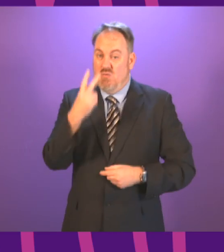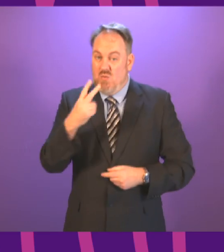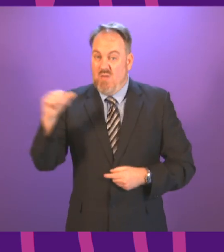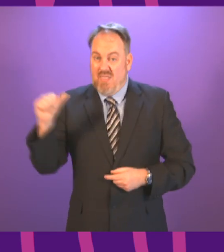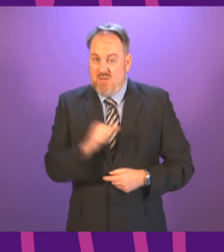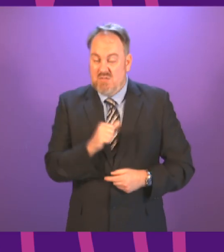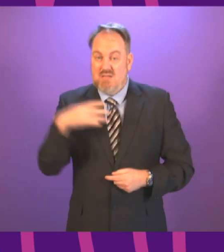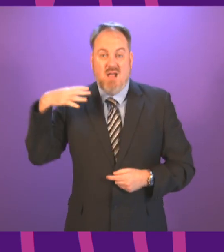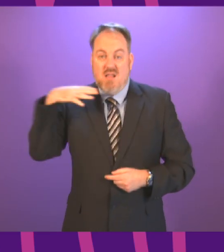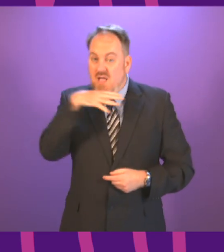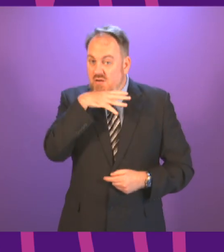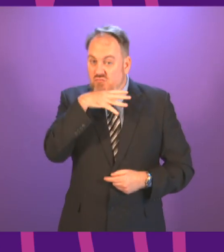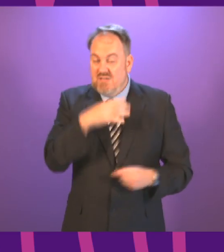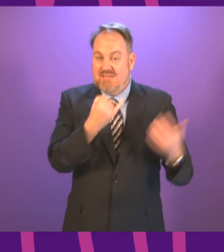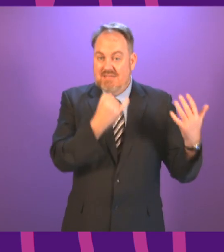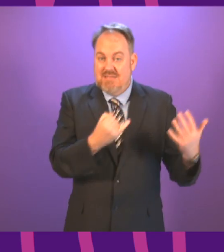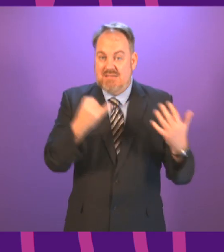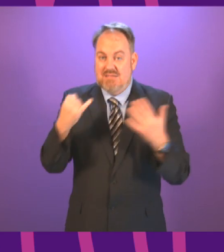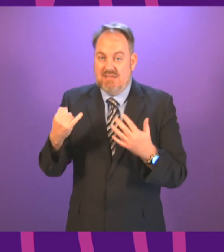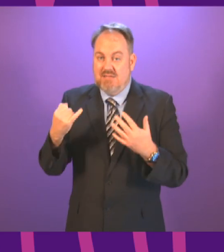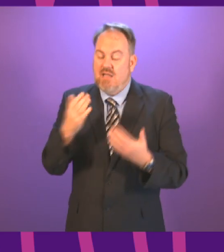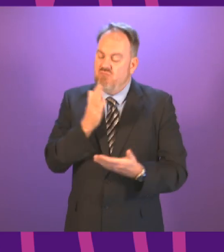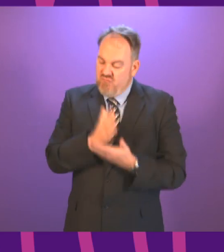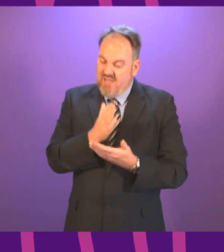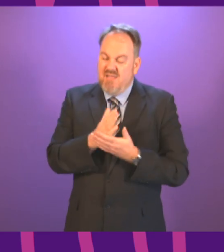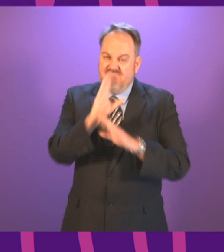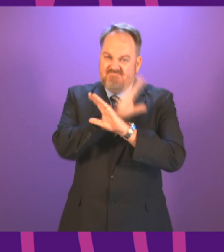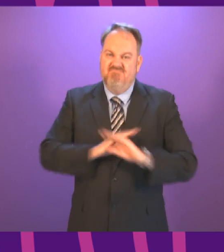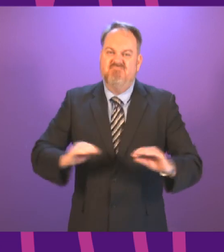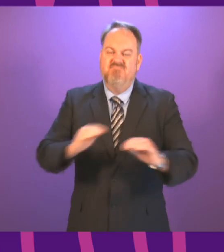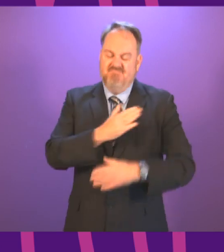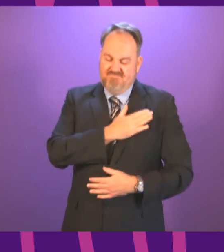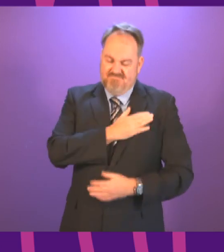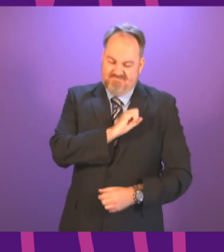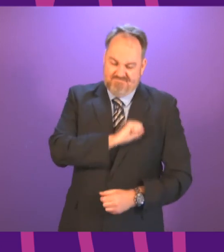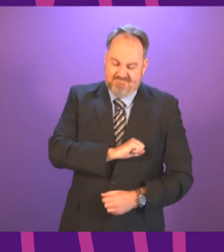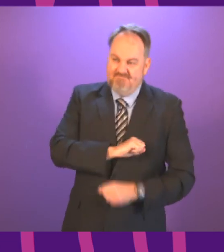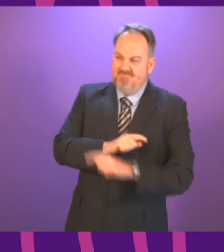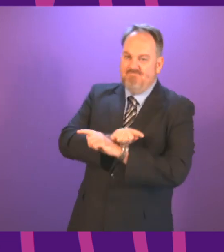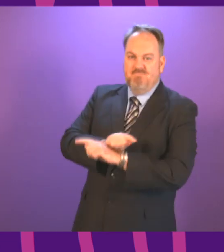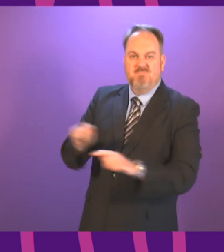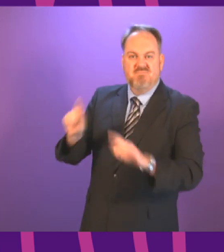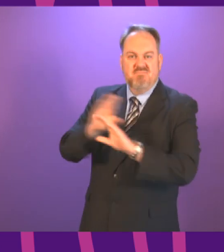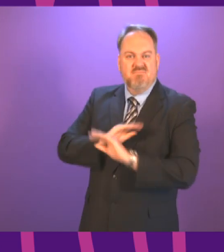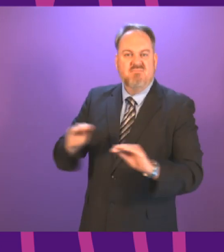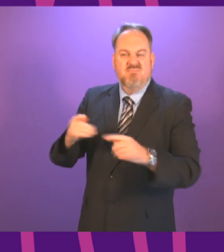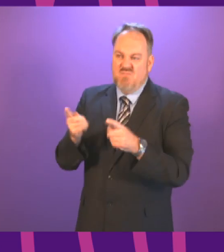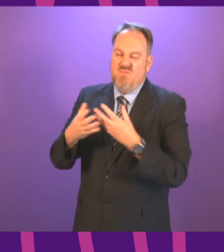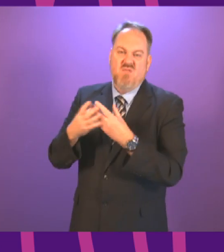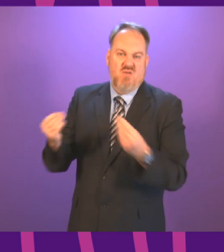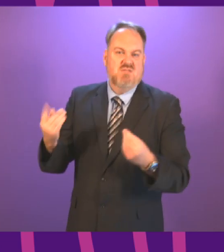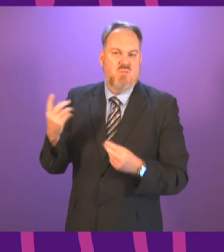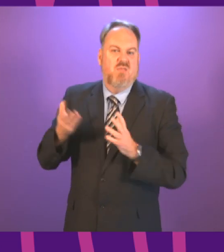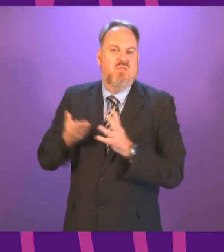is now 2,966. Once again, I want to convey my deepest condolences to everyone who has